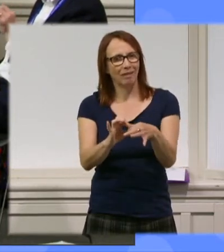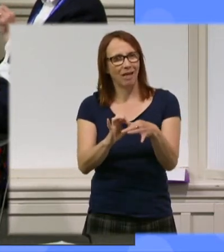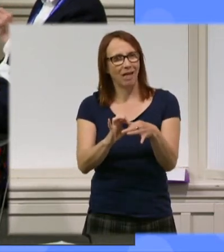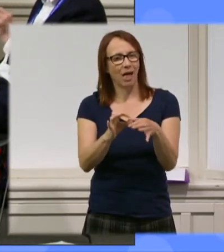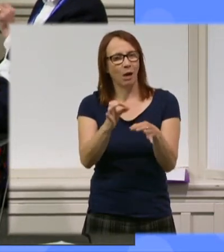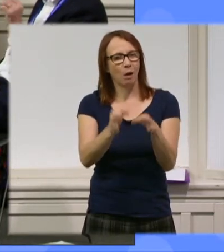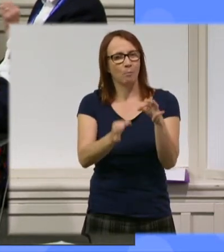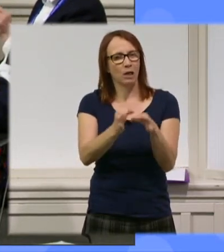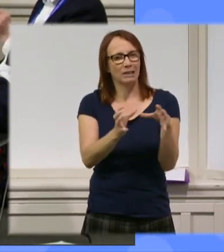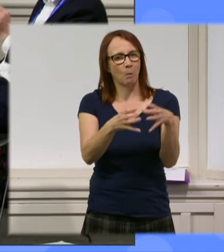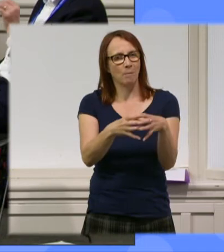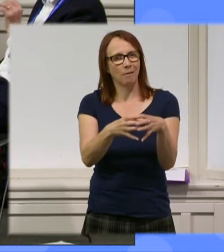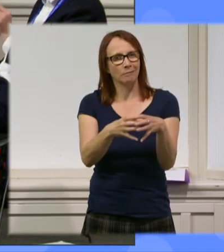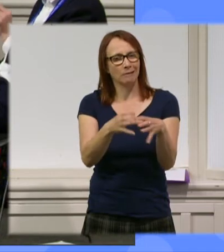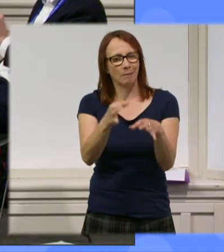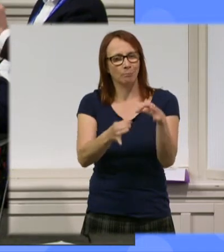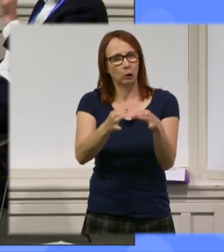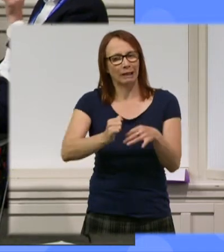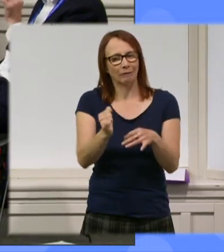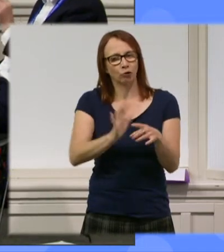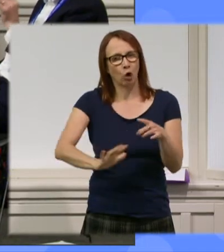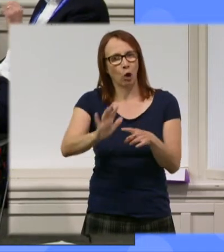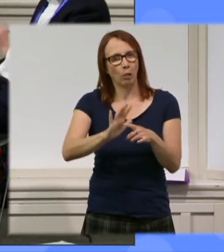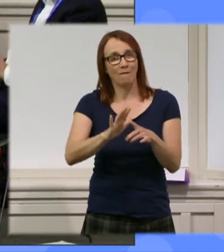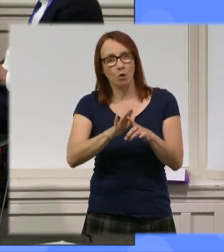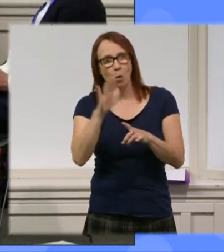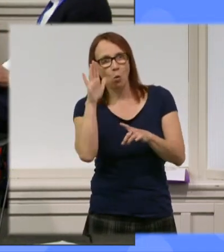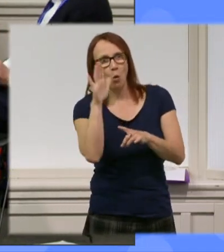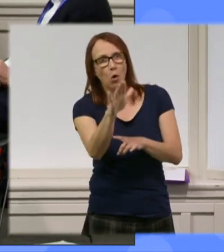parties and politicians in scotland in the long-term interest of the people of